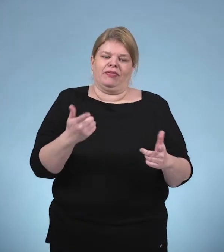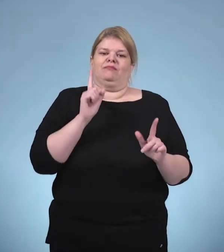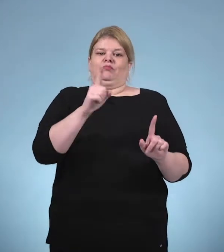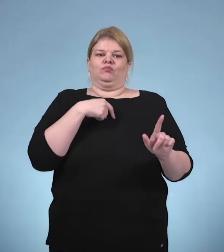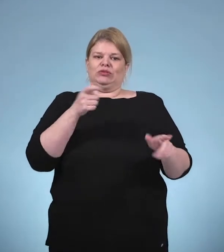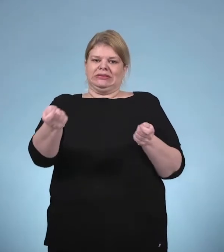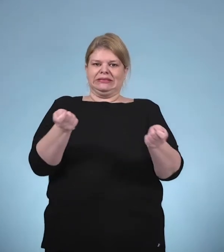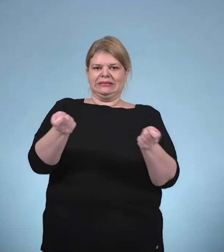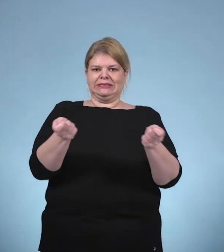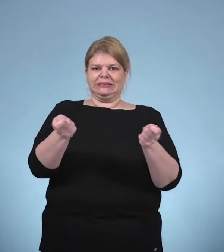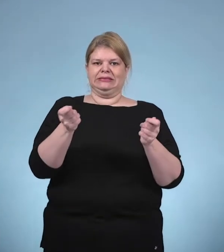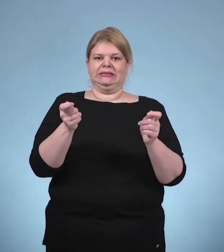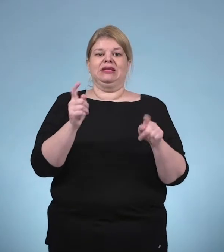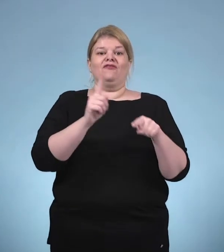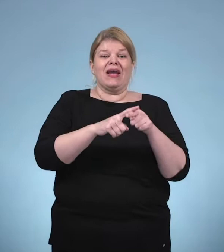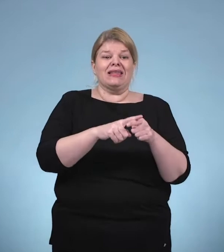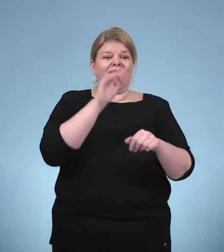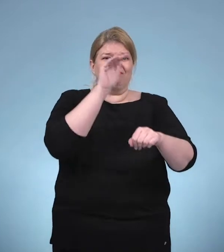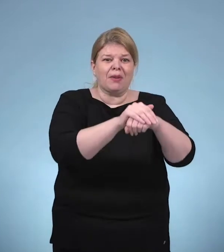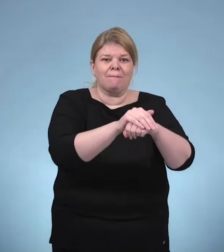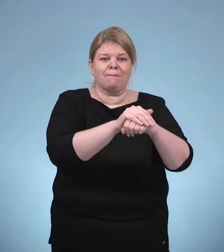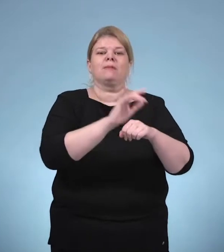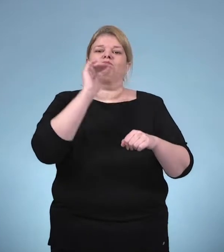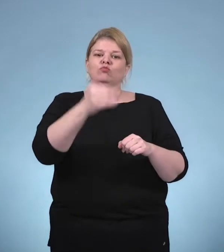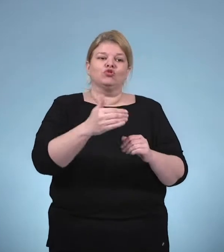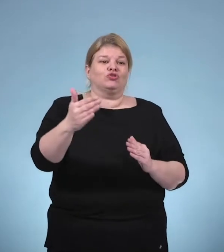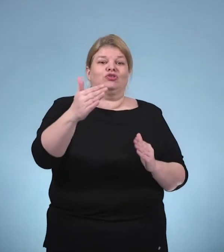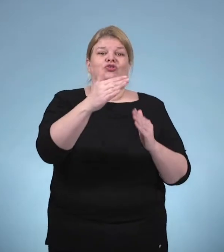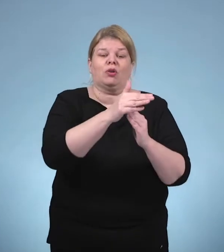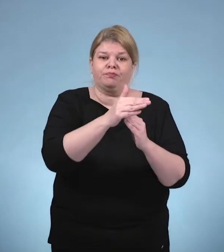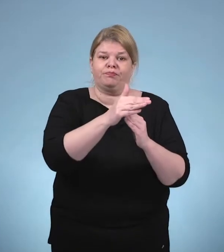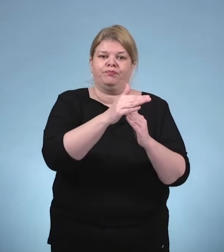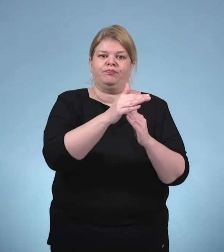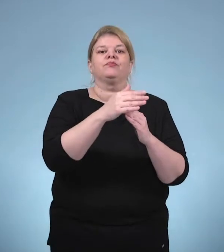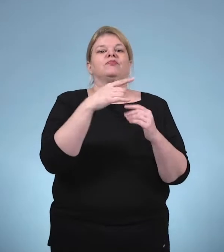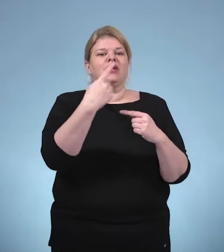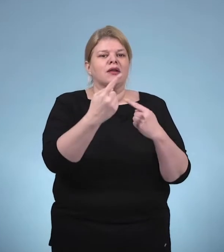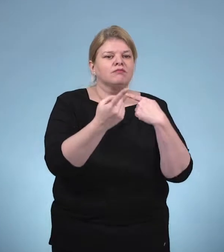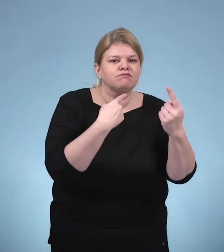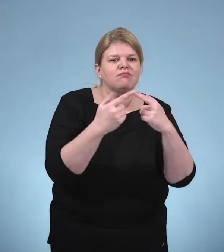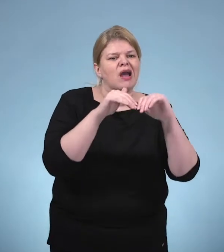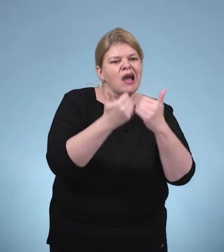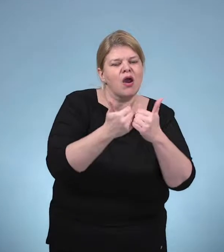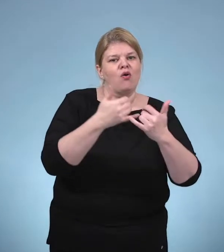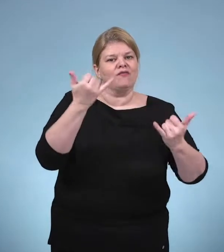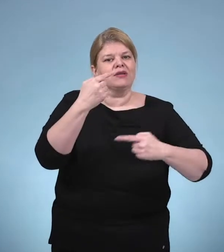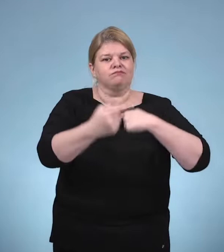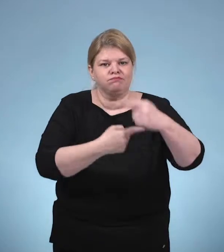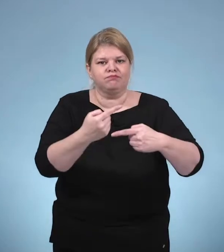and unpleasant feelings can arise. Pay attention to the mood in the group. If you notice that the participants are uncomfortable, interrupt the game,